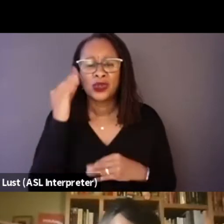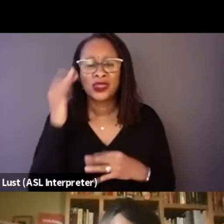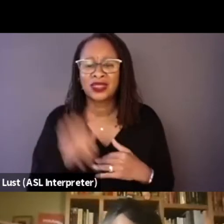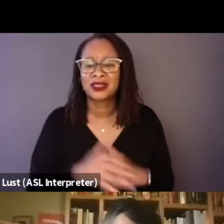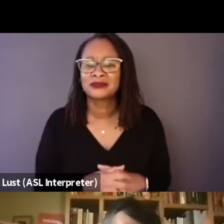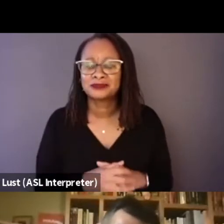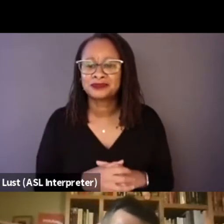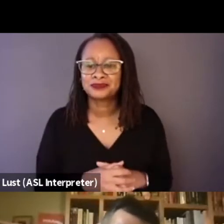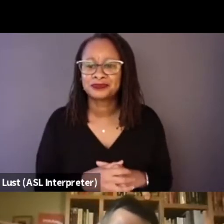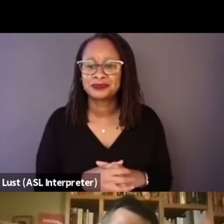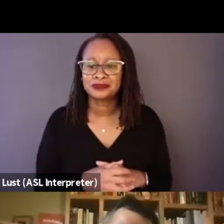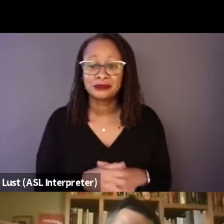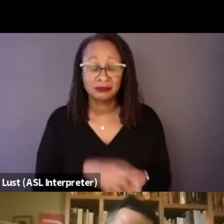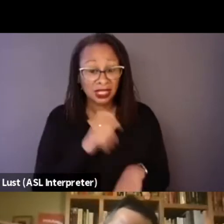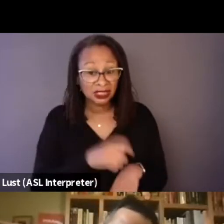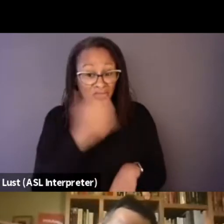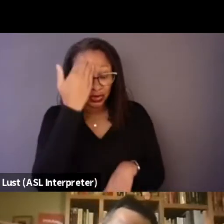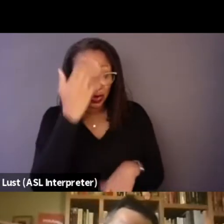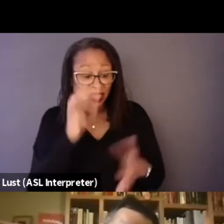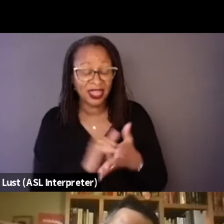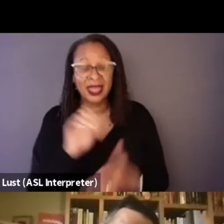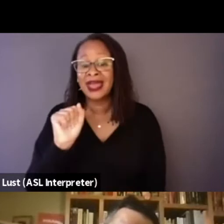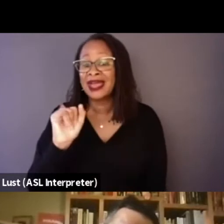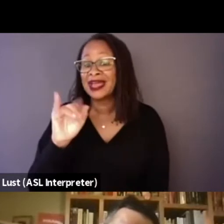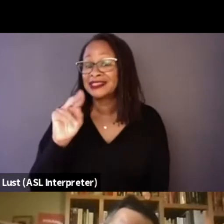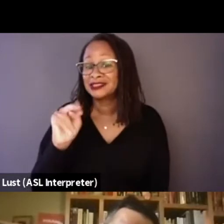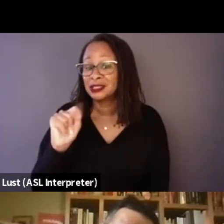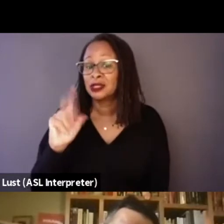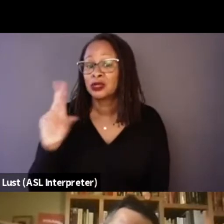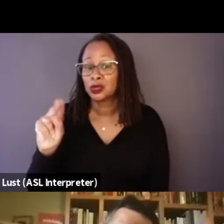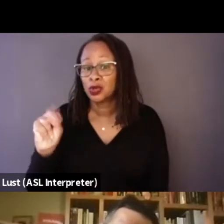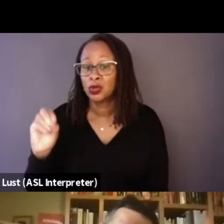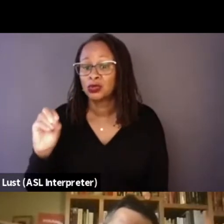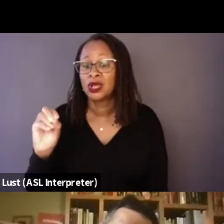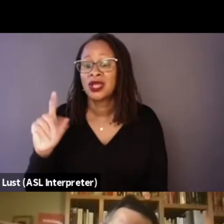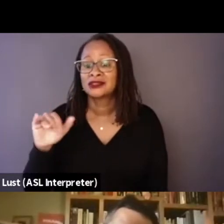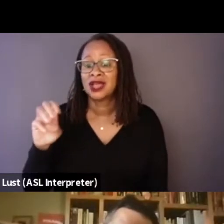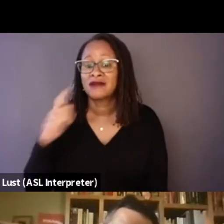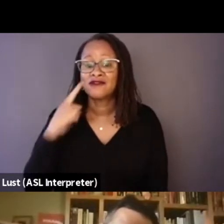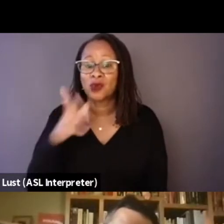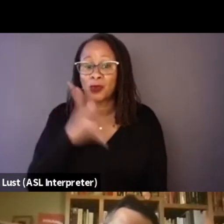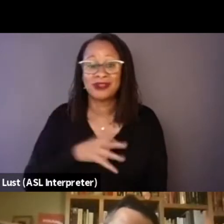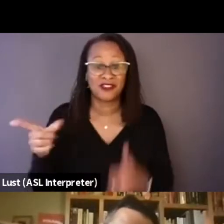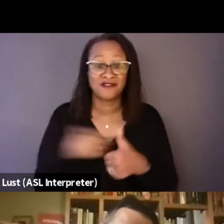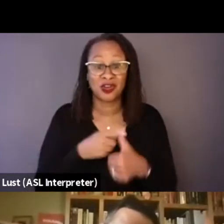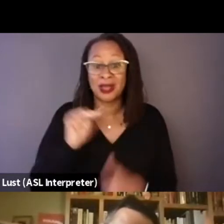Well, you have to know that "Ain't No Time for Women" was the first non-student film that I made. So I just got out of school